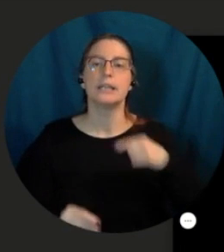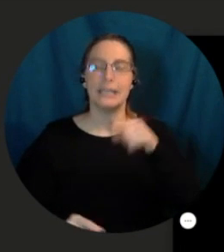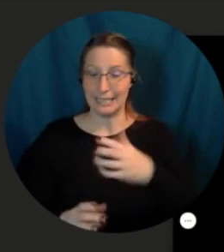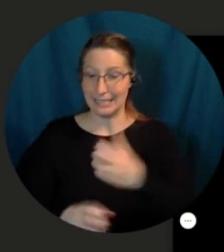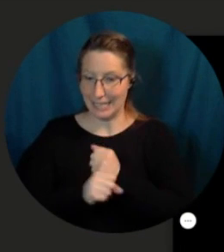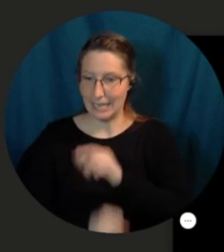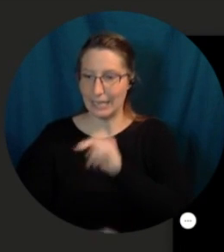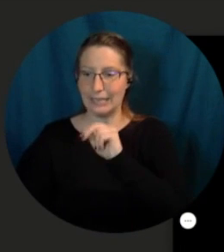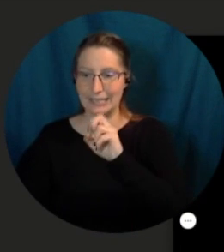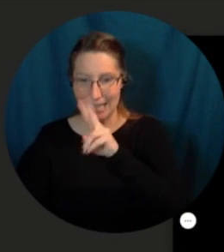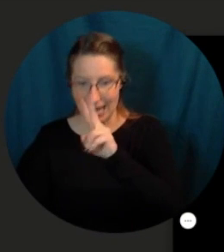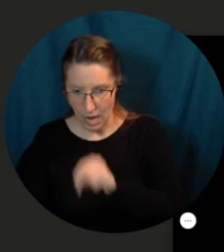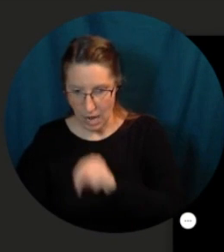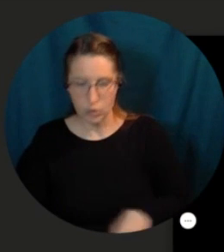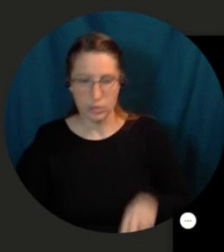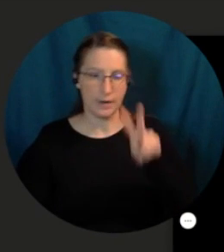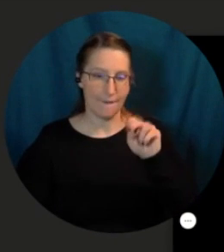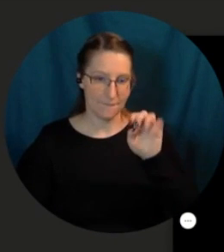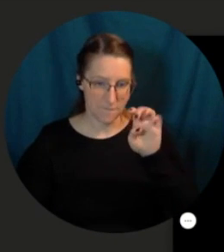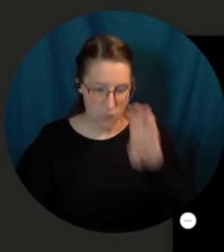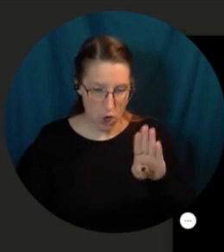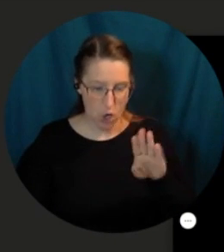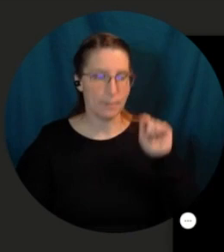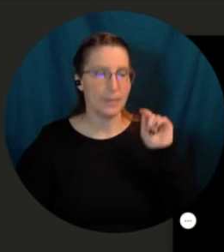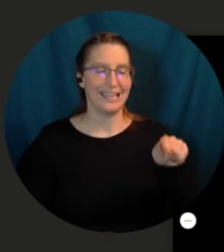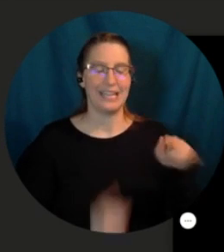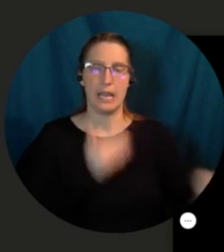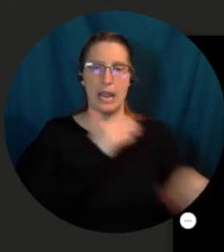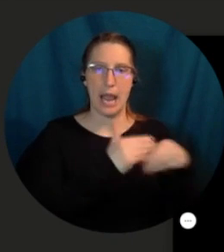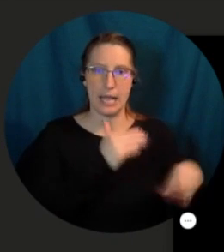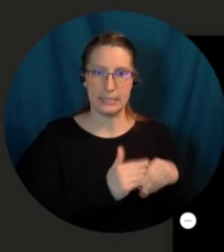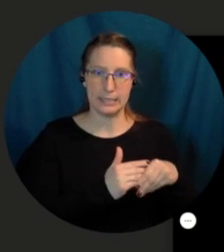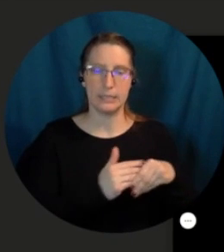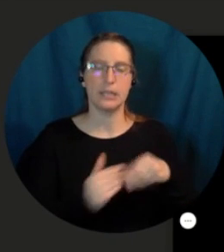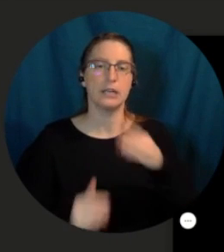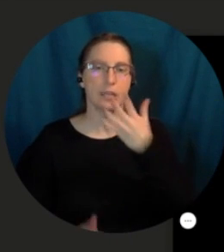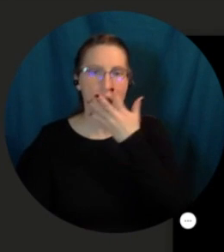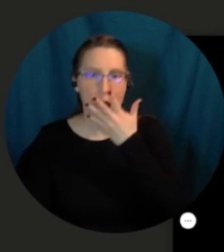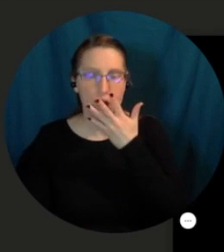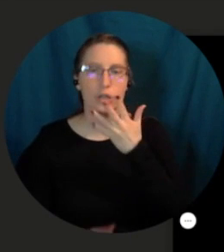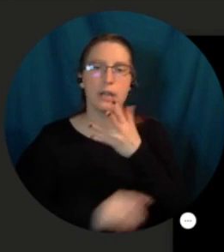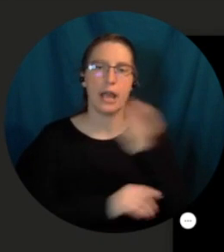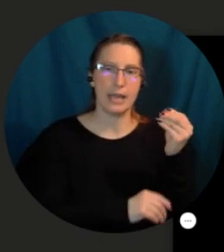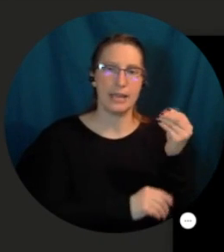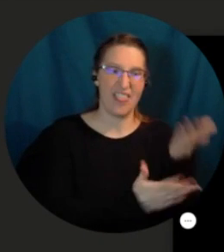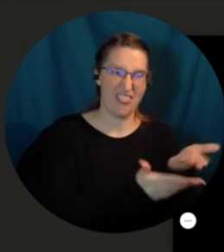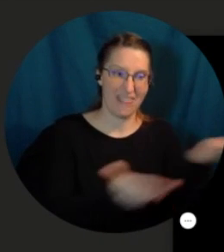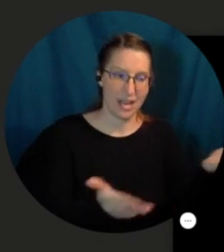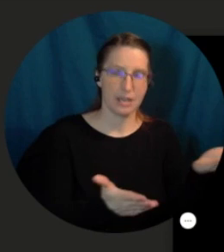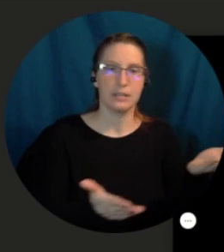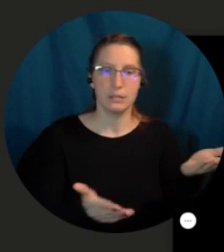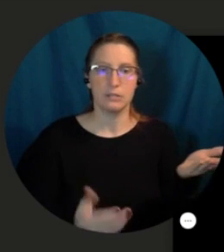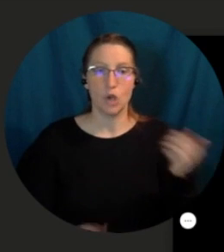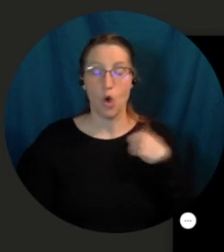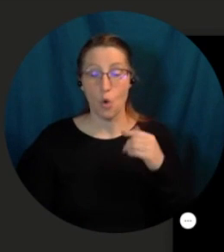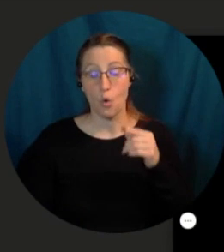he has to add the other part, which is [AUDIO OUT].. And so he gets more than one lesson in the lesson.